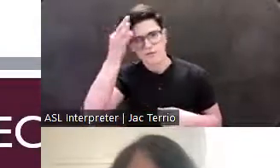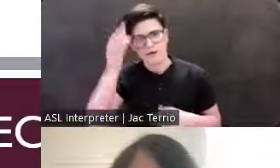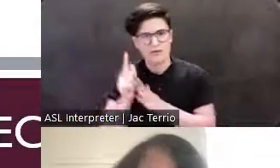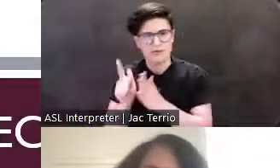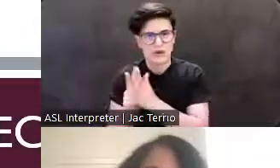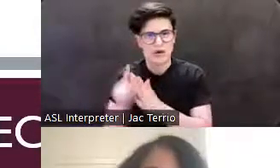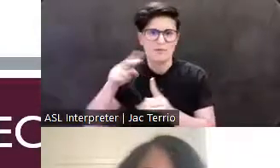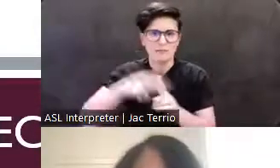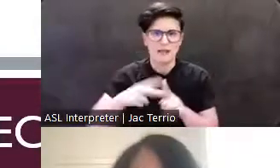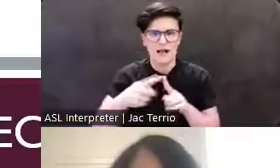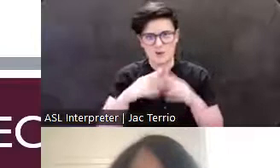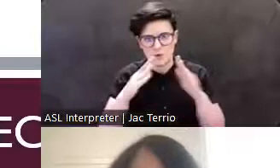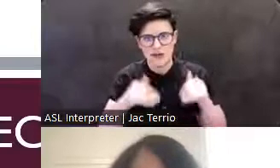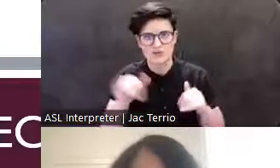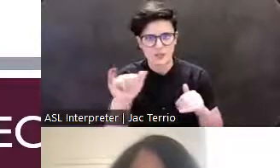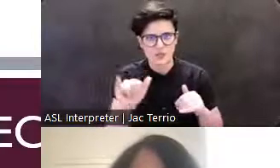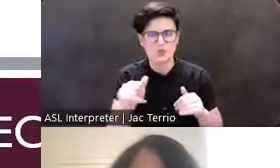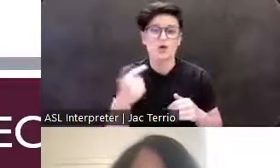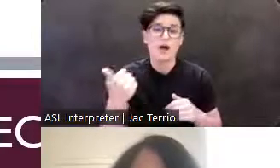One of them is the Americans with disabilities act.